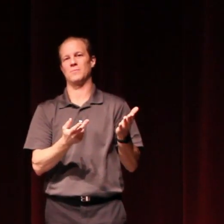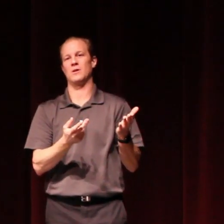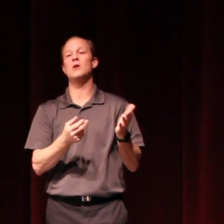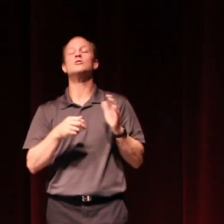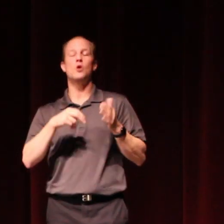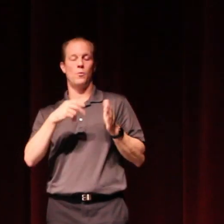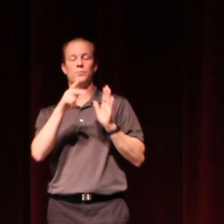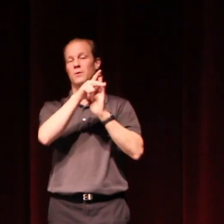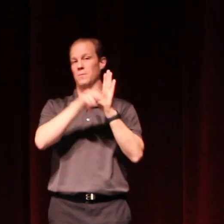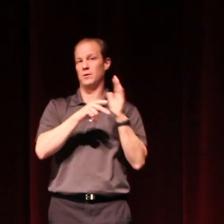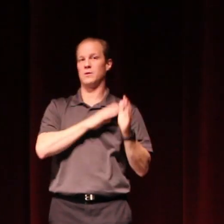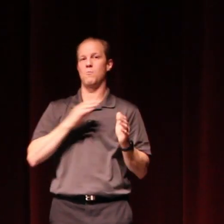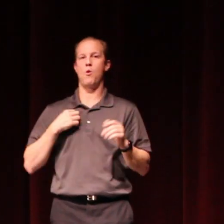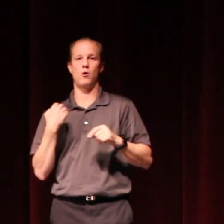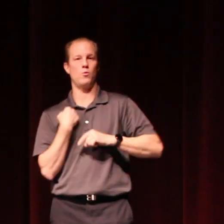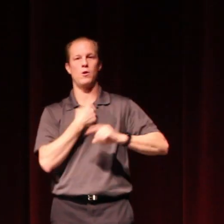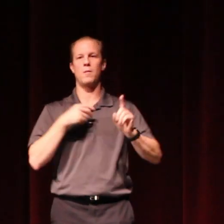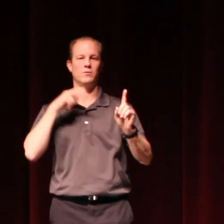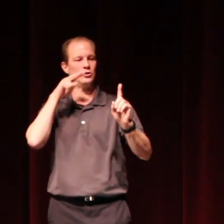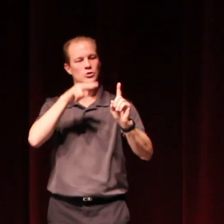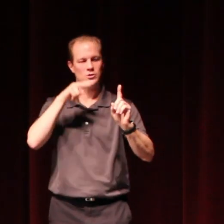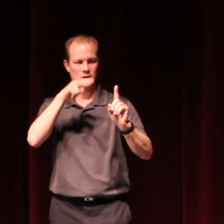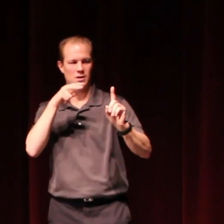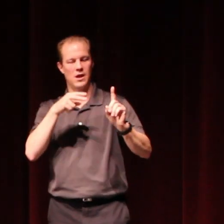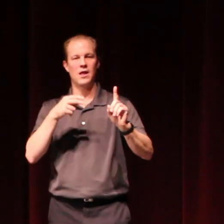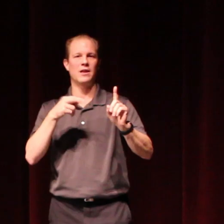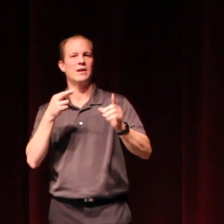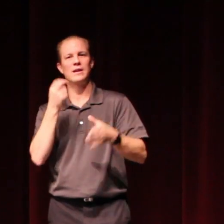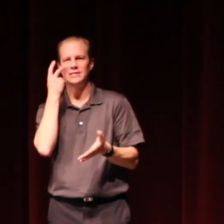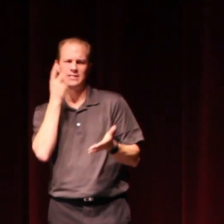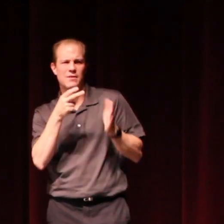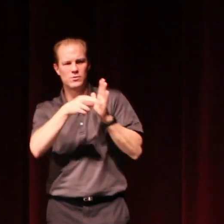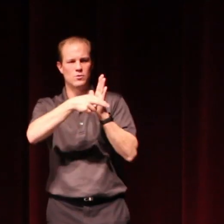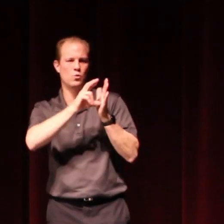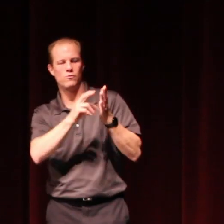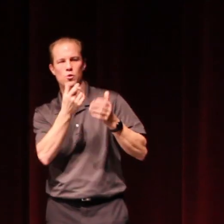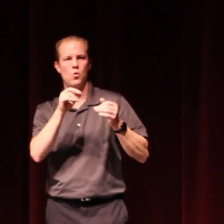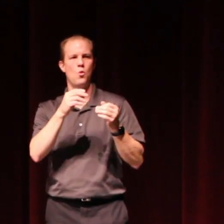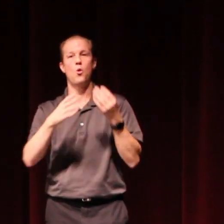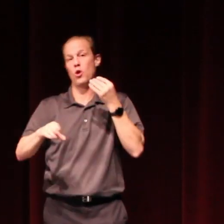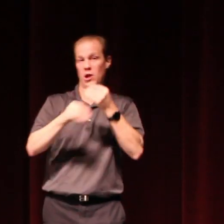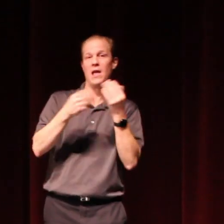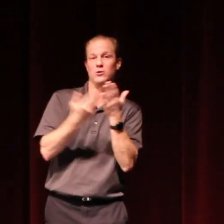looking to review policy to see if it needs to be tweaked, or potentially adding new policies